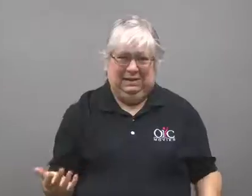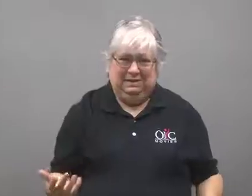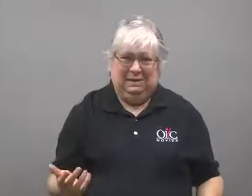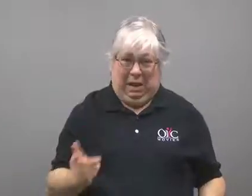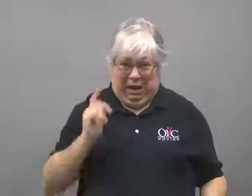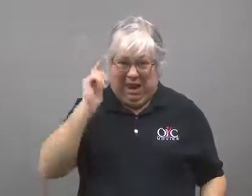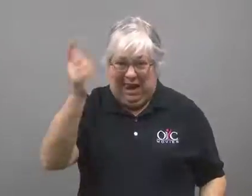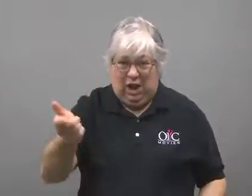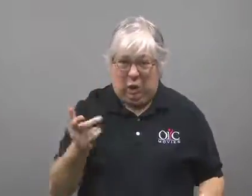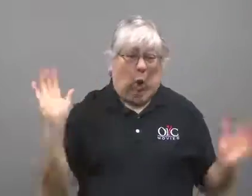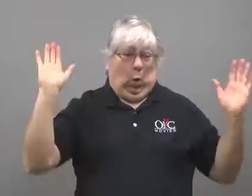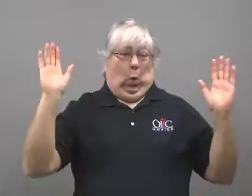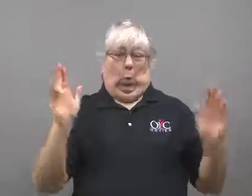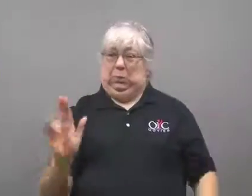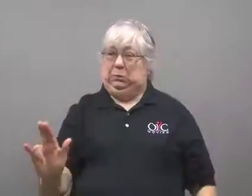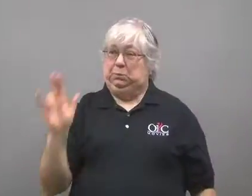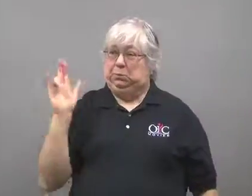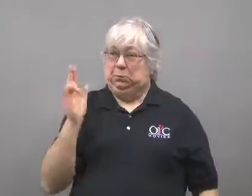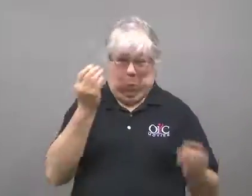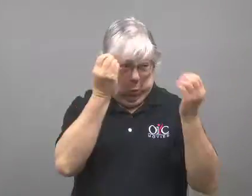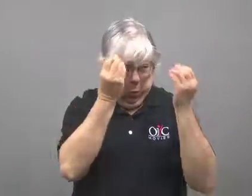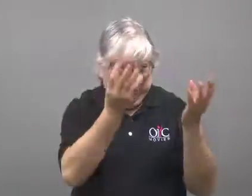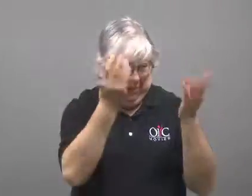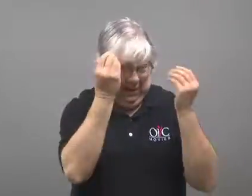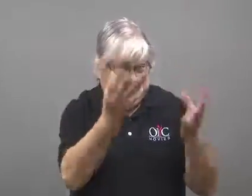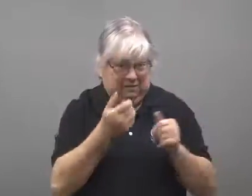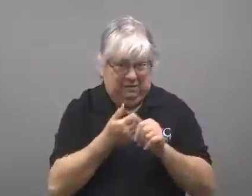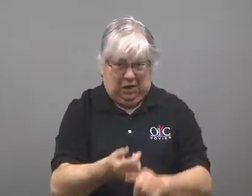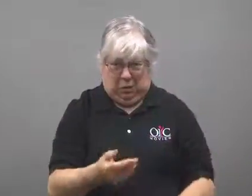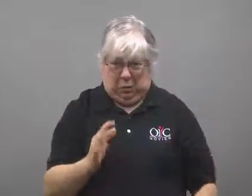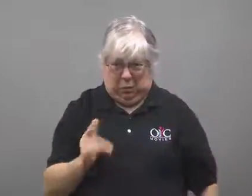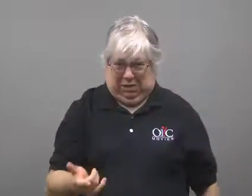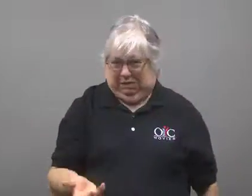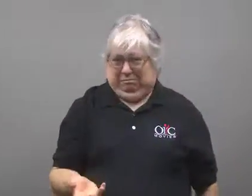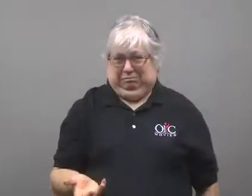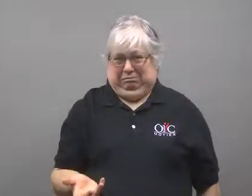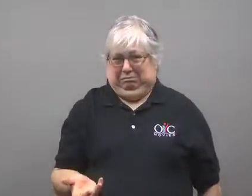It would be too much to expect it to suddenly behave and abide by this treaty.